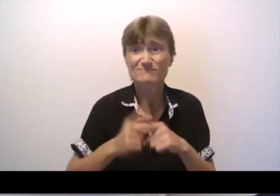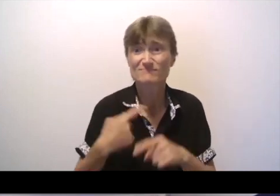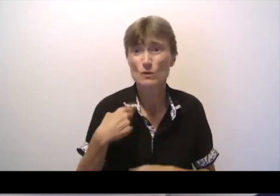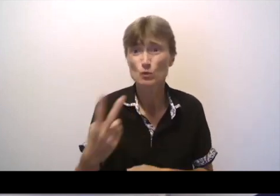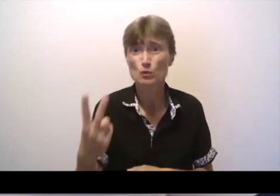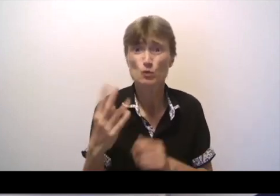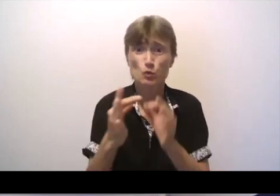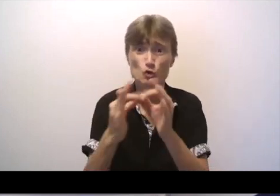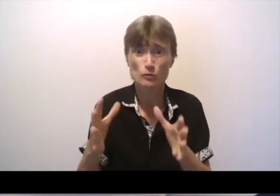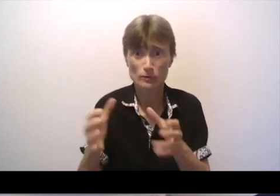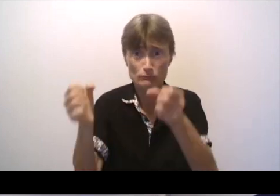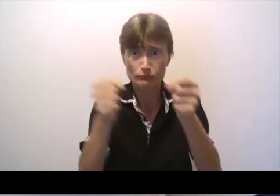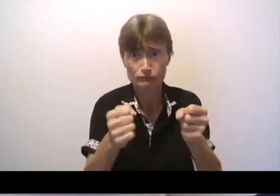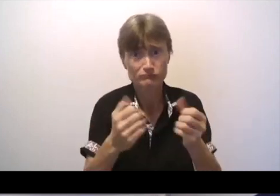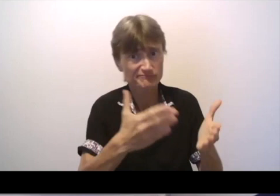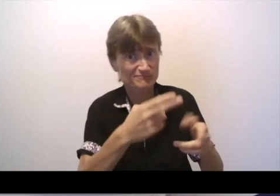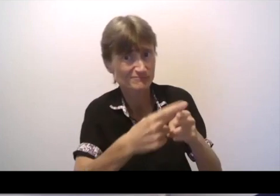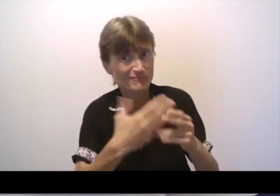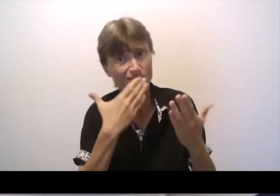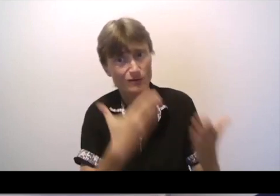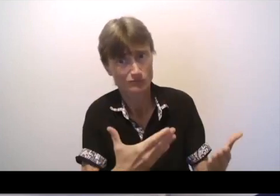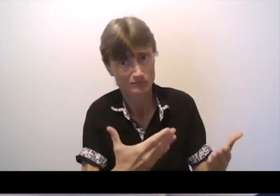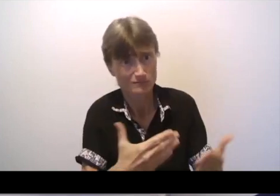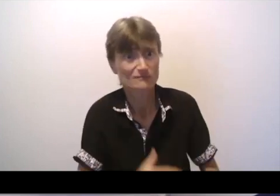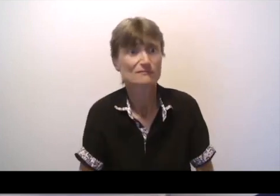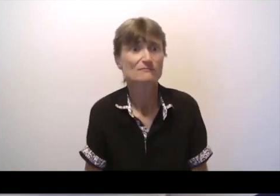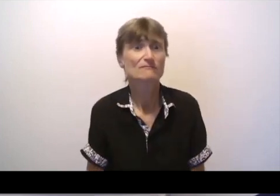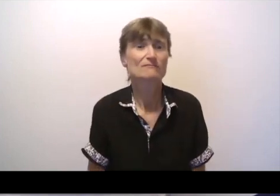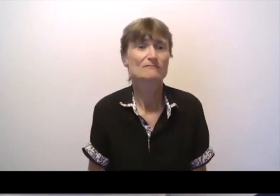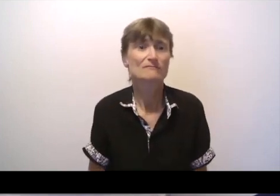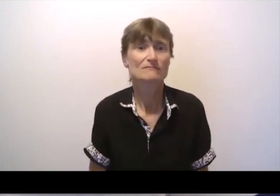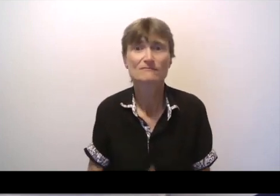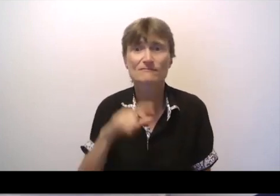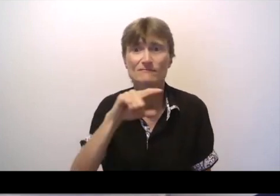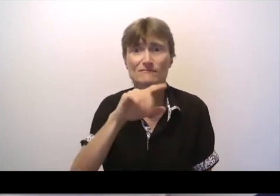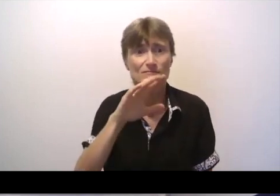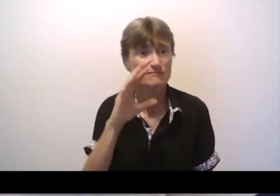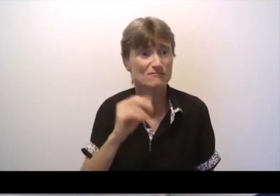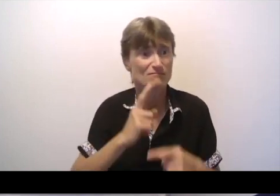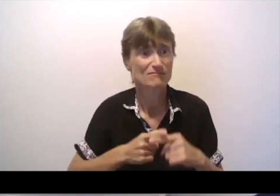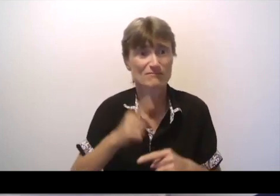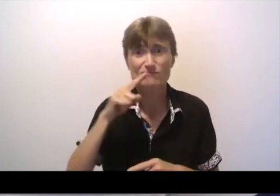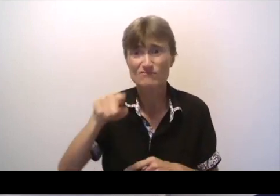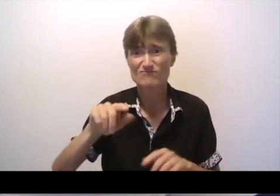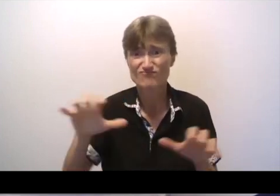deborah and janice my hands uh they're spasming just looking uh at the work the great work that you do